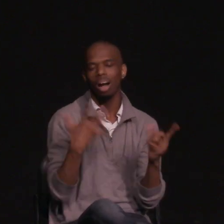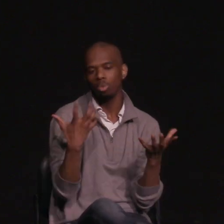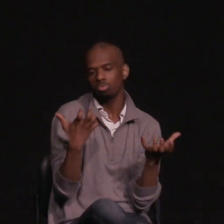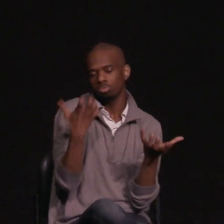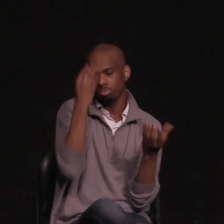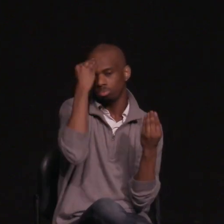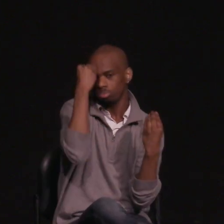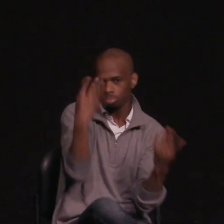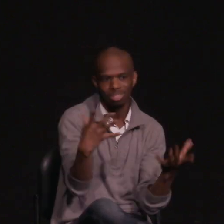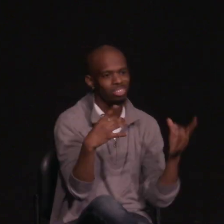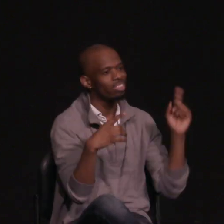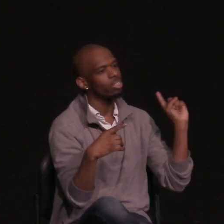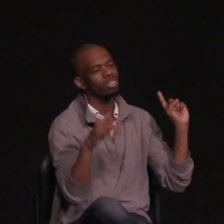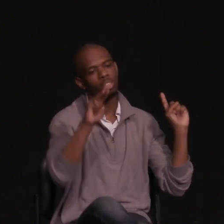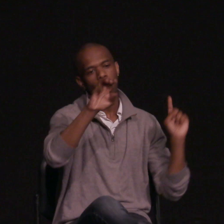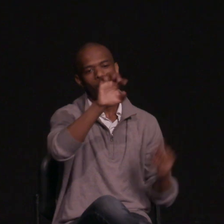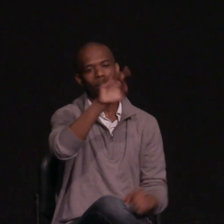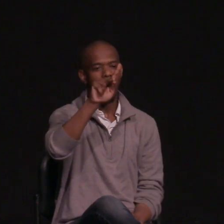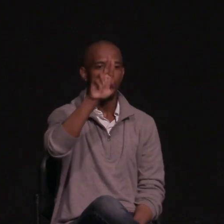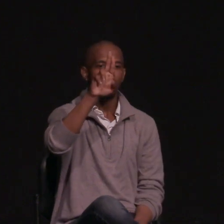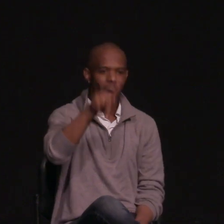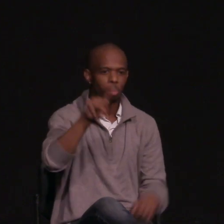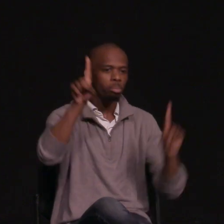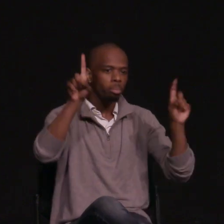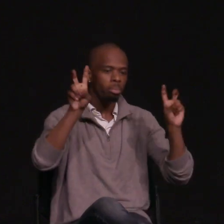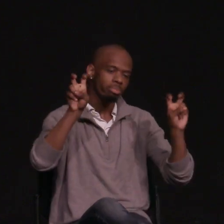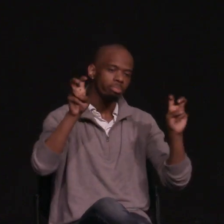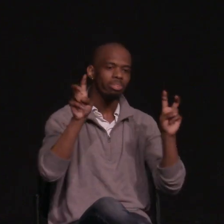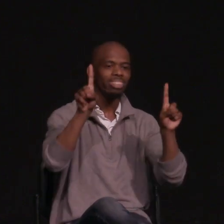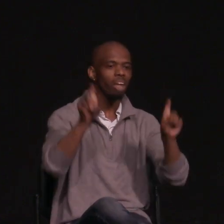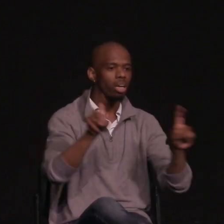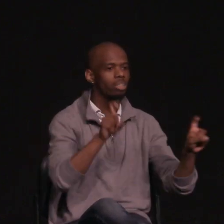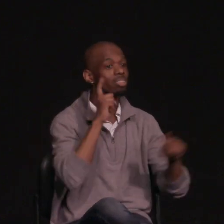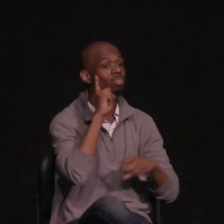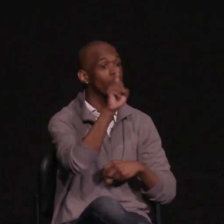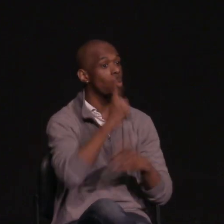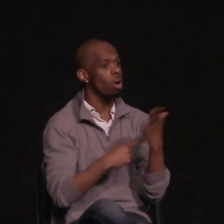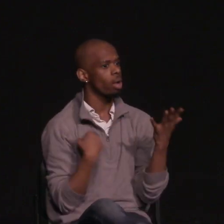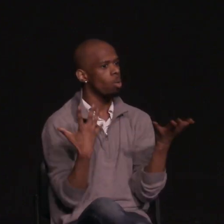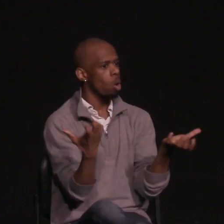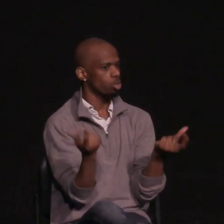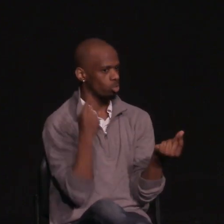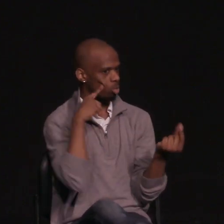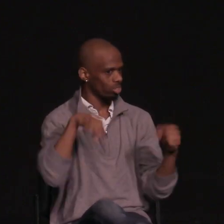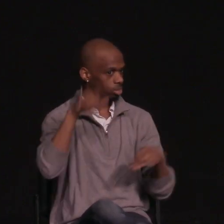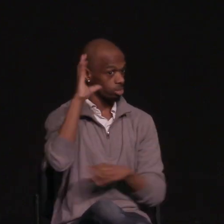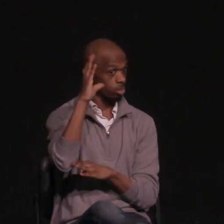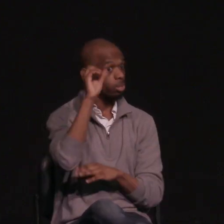the first in the series, and this work looks at the precipitous decline of Black farmers over the 20th century.